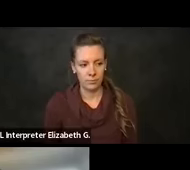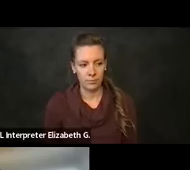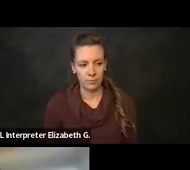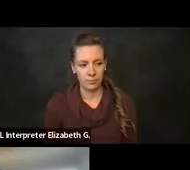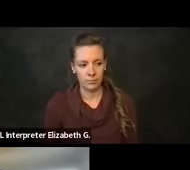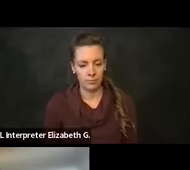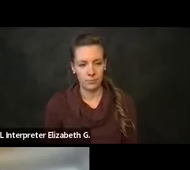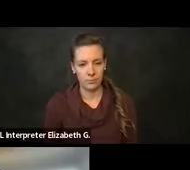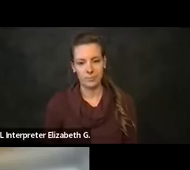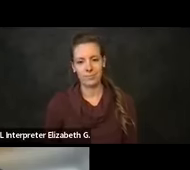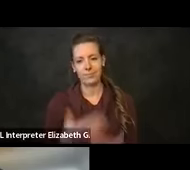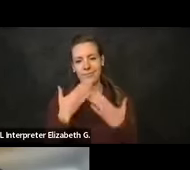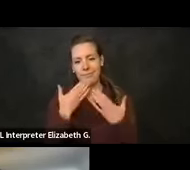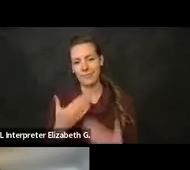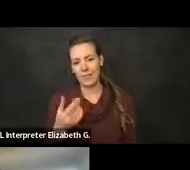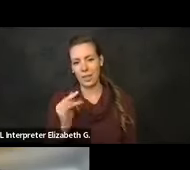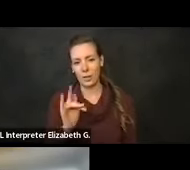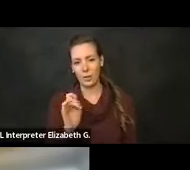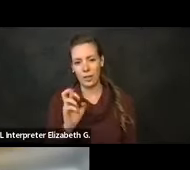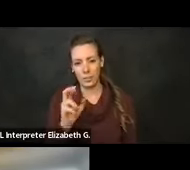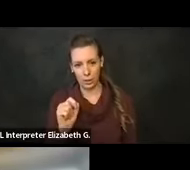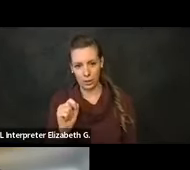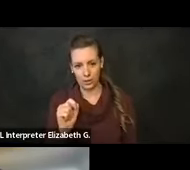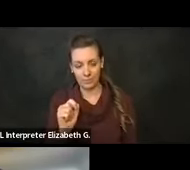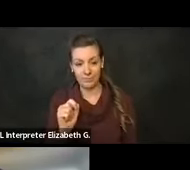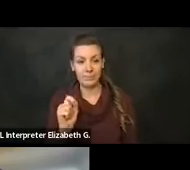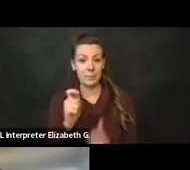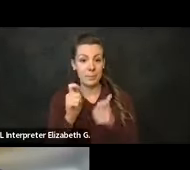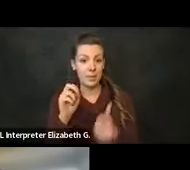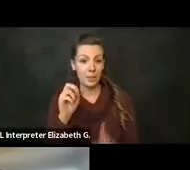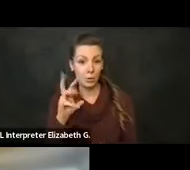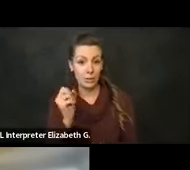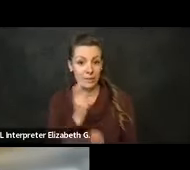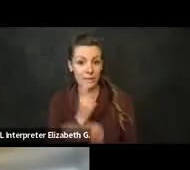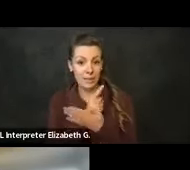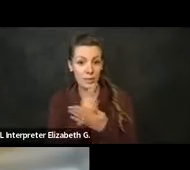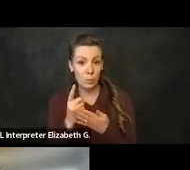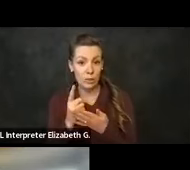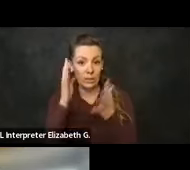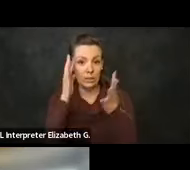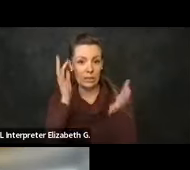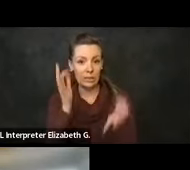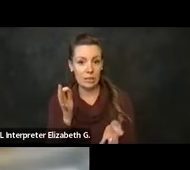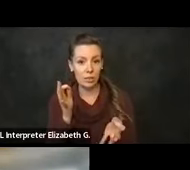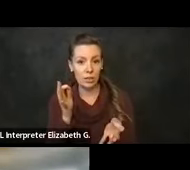Thank you, Gilbert. So the big news for this week is the decision by the California health